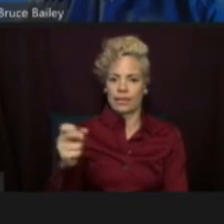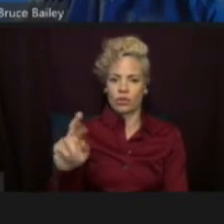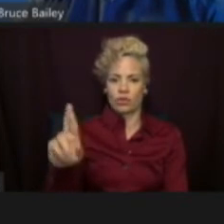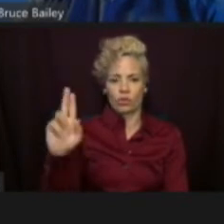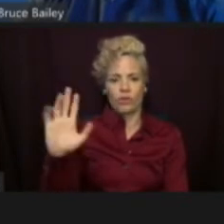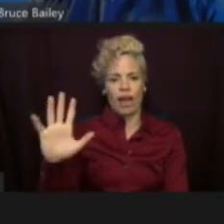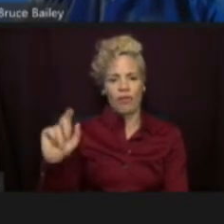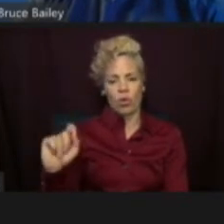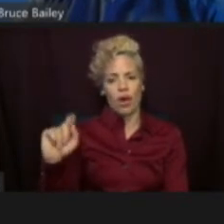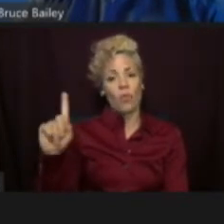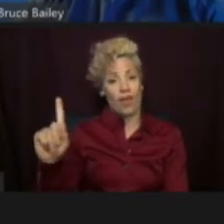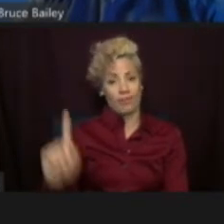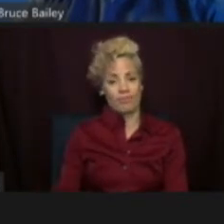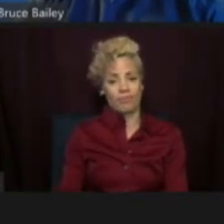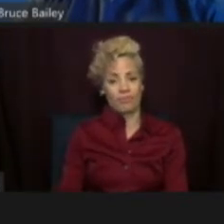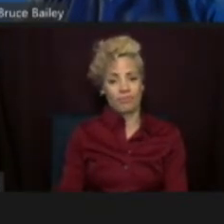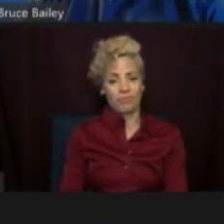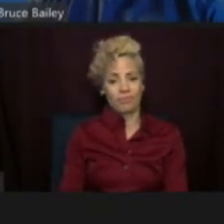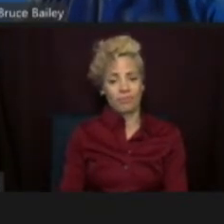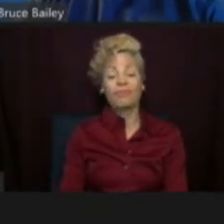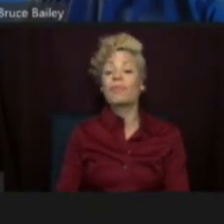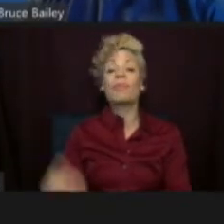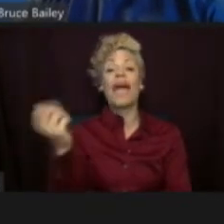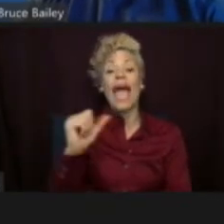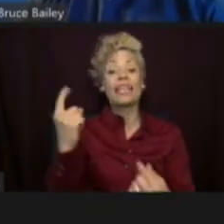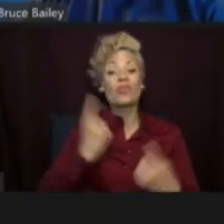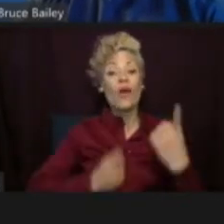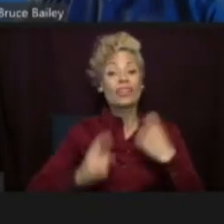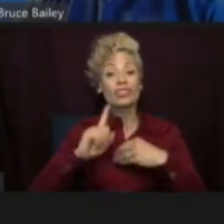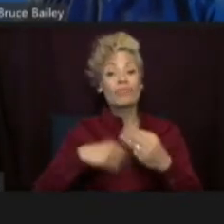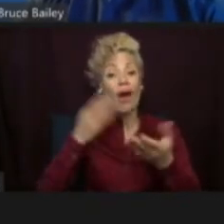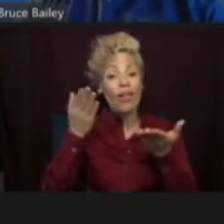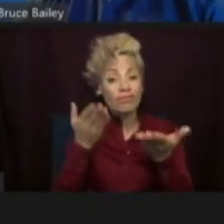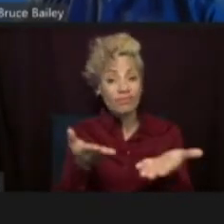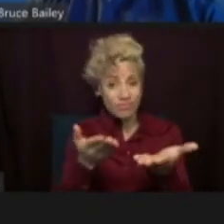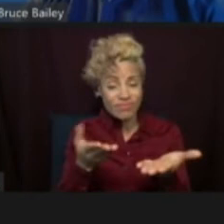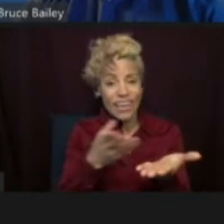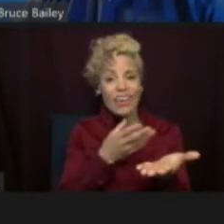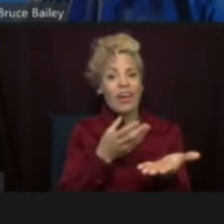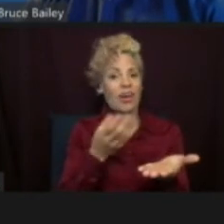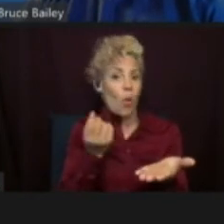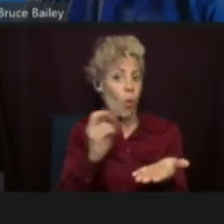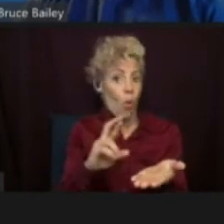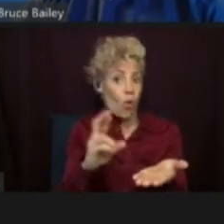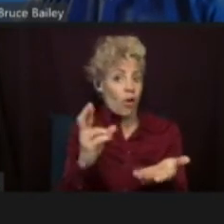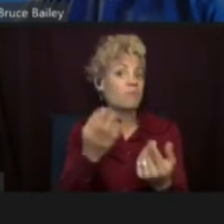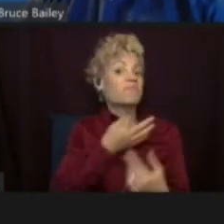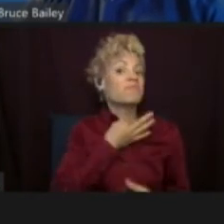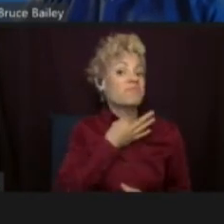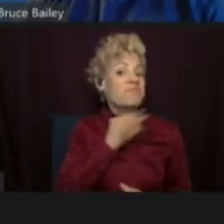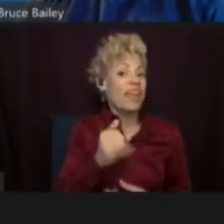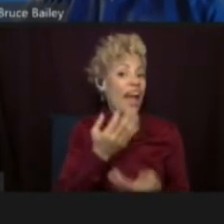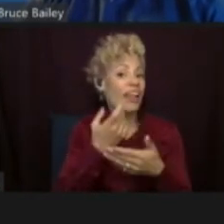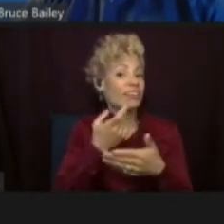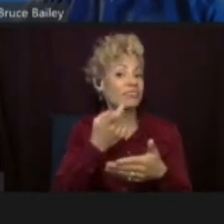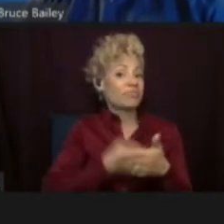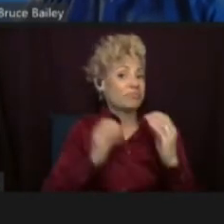If you have any questions about Trusted Tester or it's free training, please contact DHS's accessibility help desk